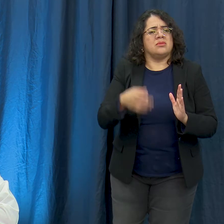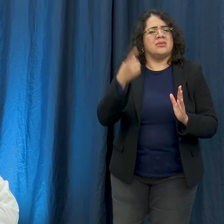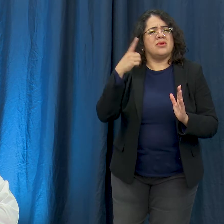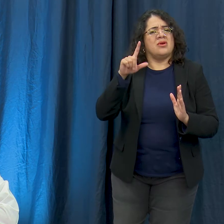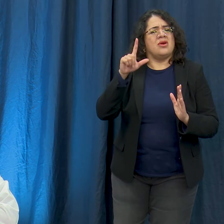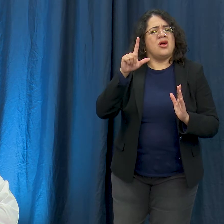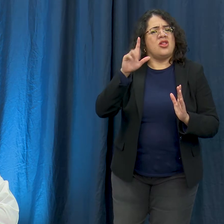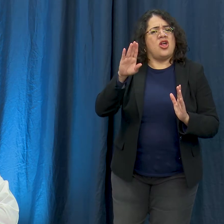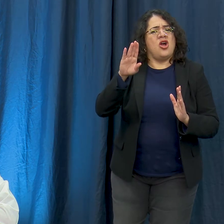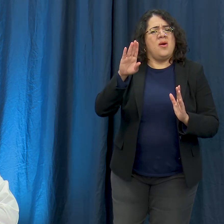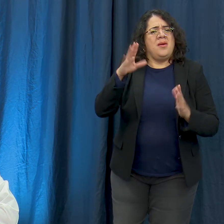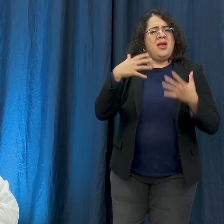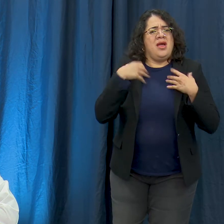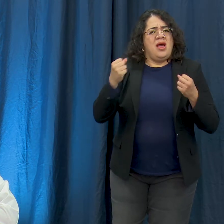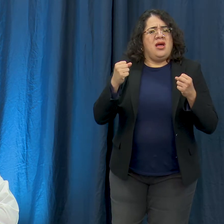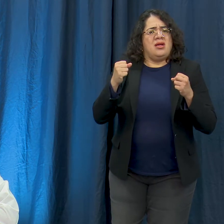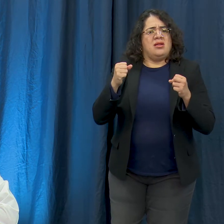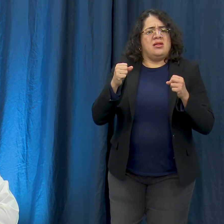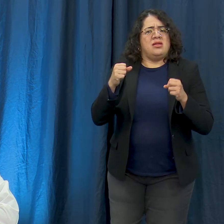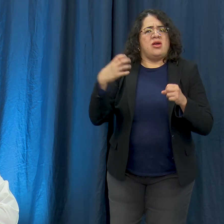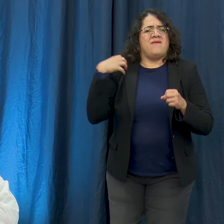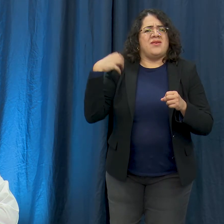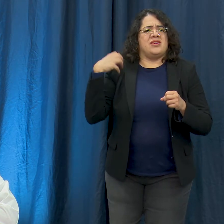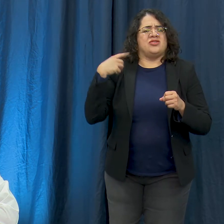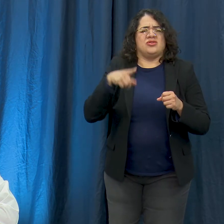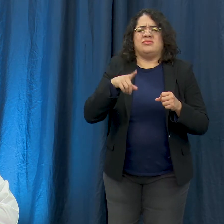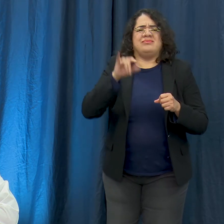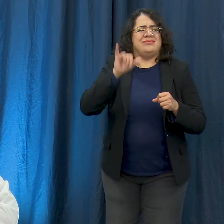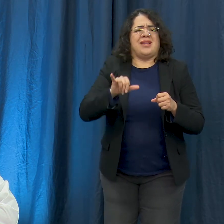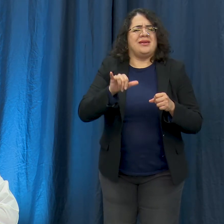I've spoken with that would not get anywhere near to address the problem to